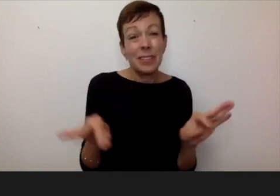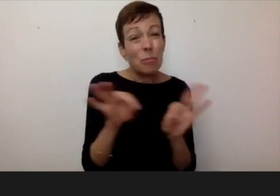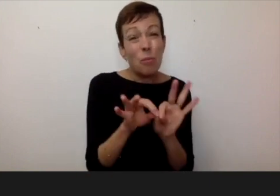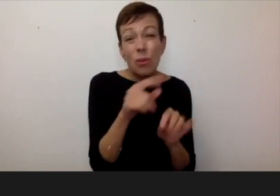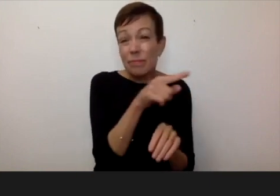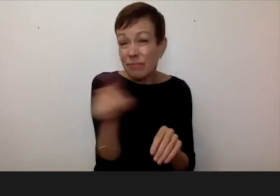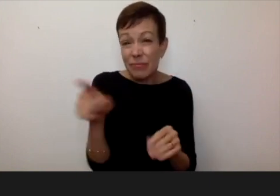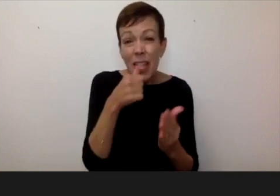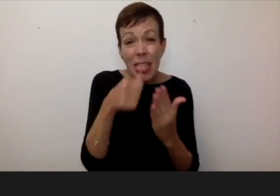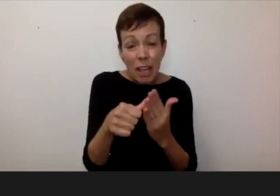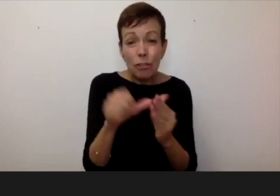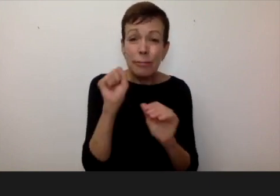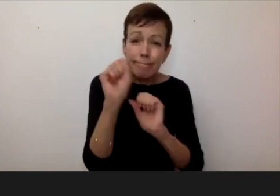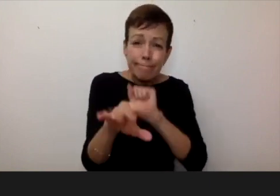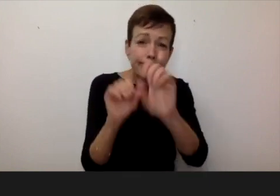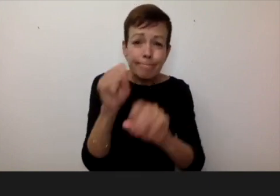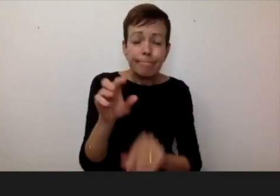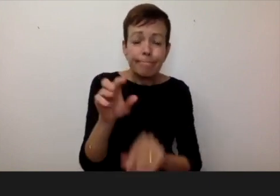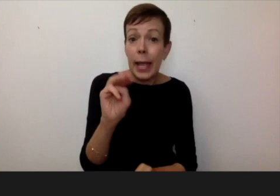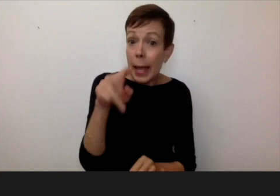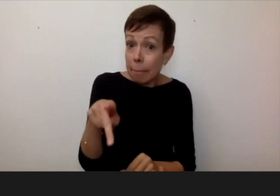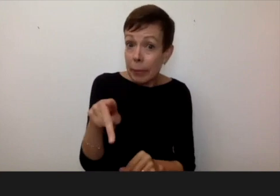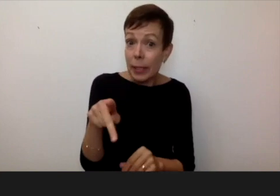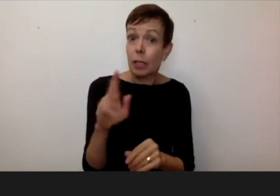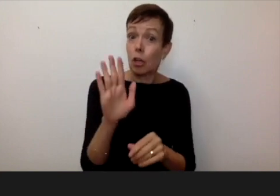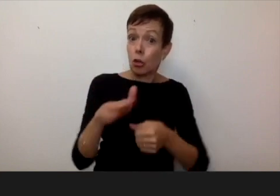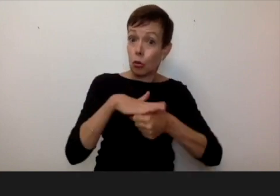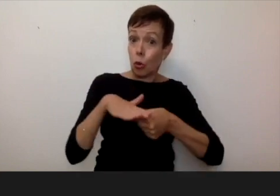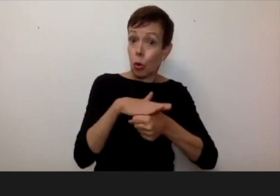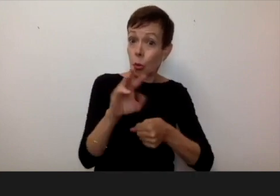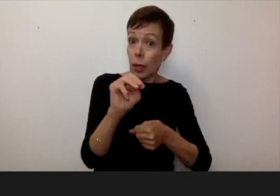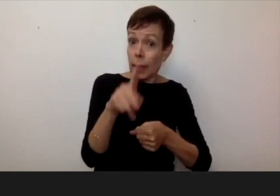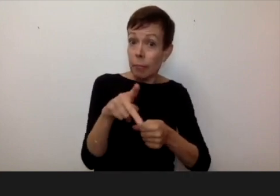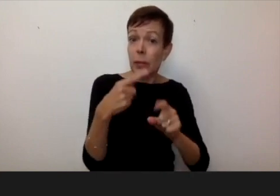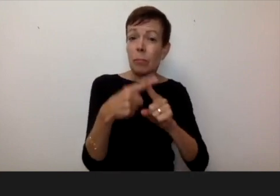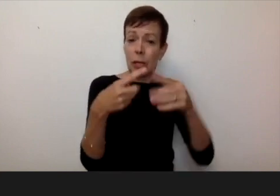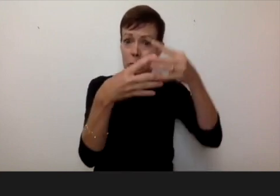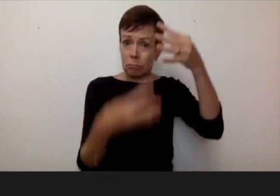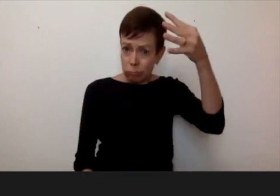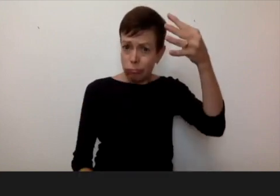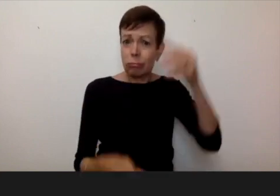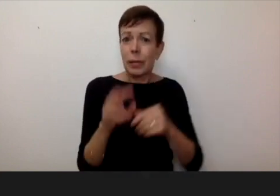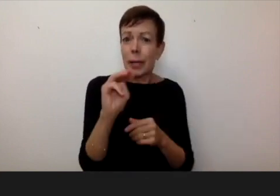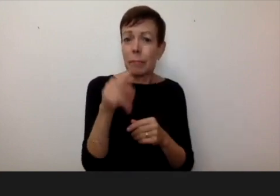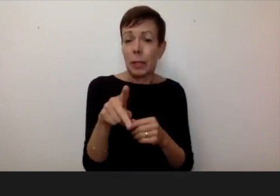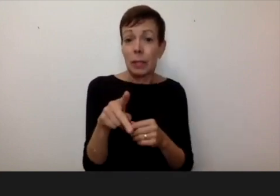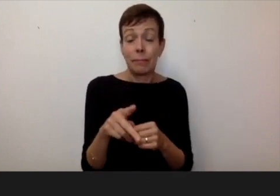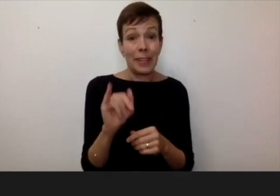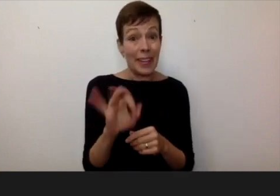as well as to as many other mps in addition to our local mp for a basic income to be adopted our elected officials need to hear we want